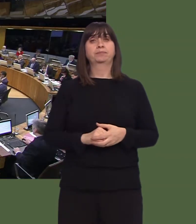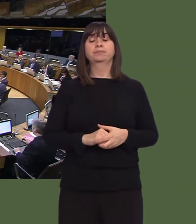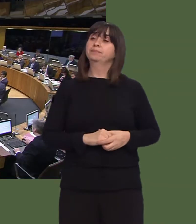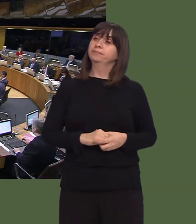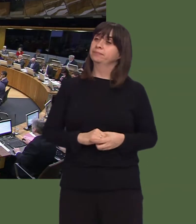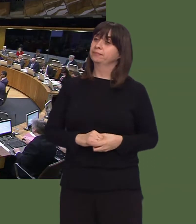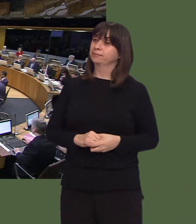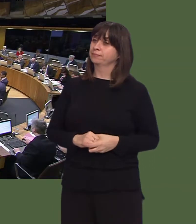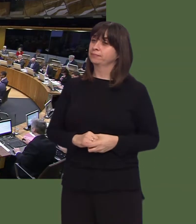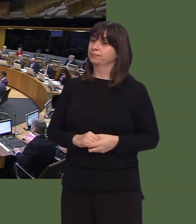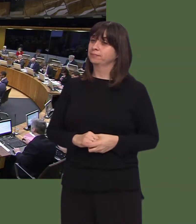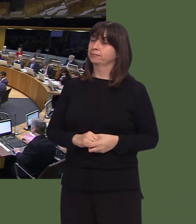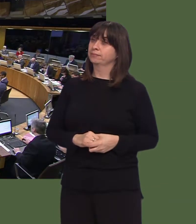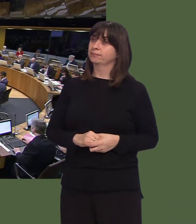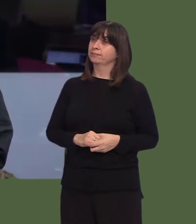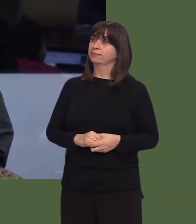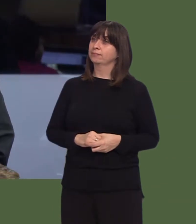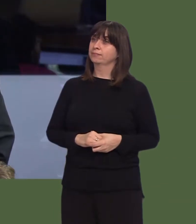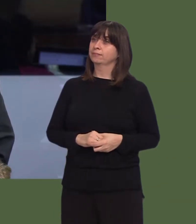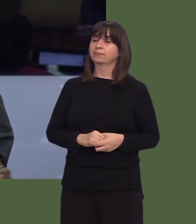Mohammad Asghar (Oscar) AM: 5.